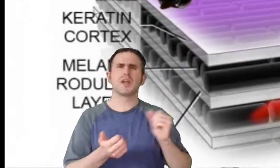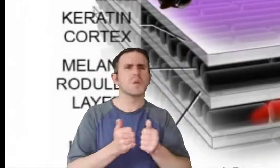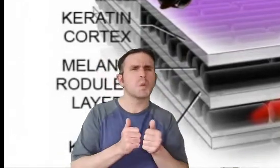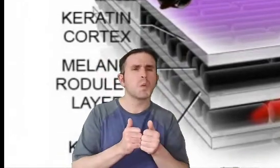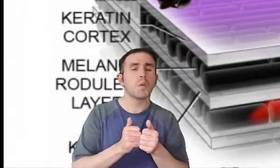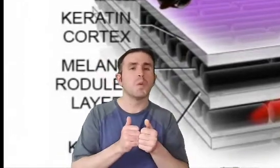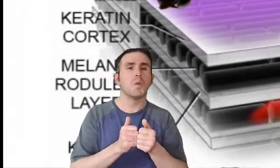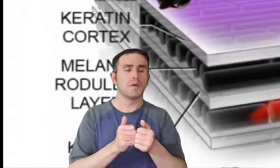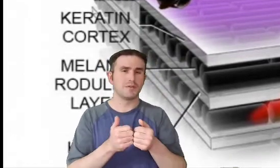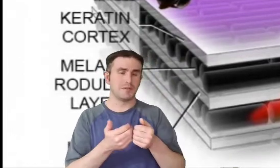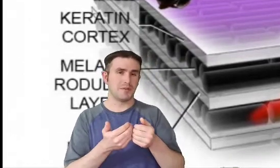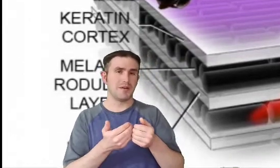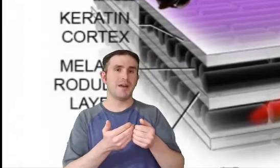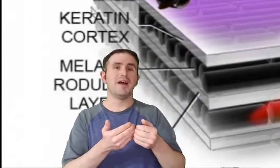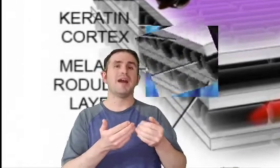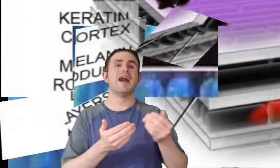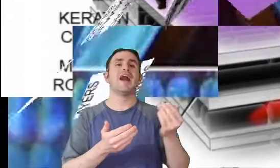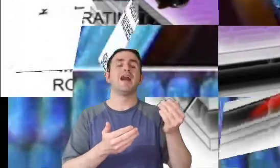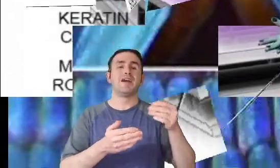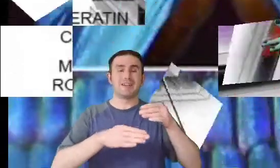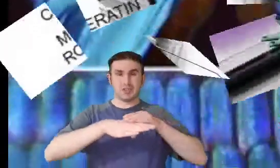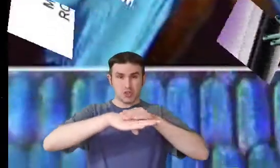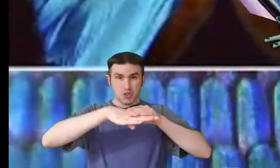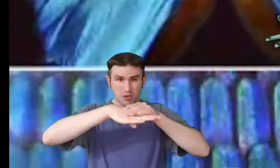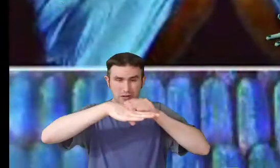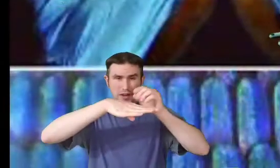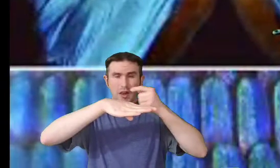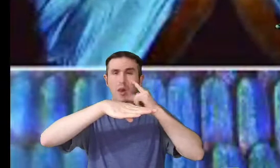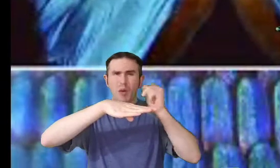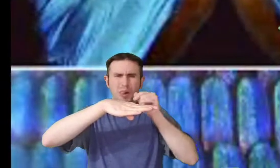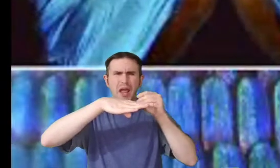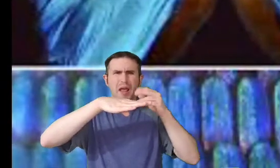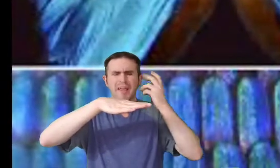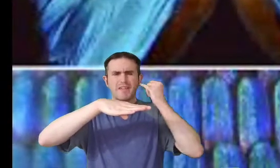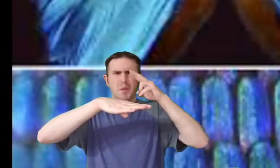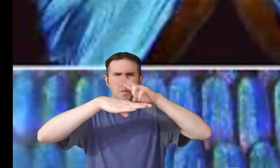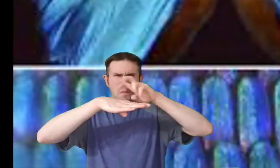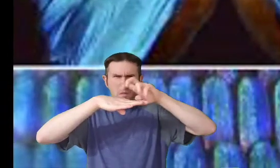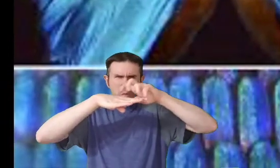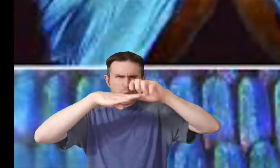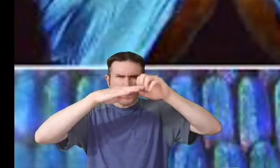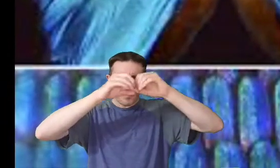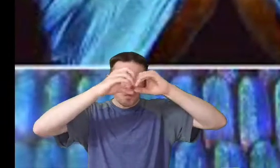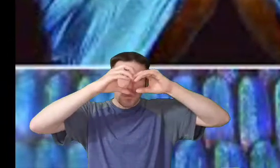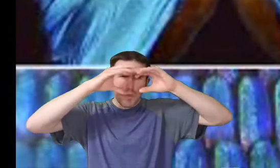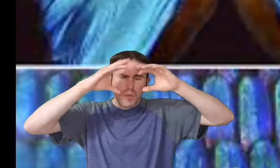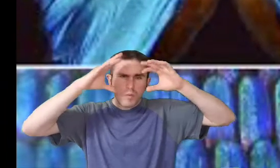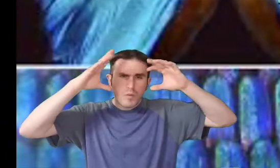in most cases, it has to do with the structure on the surface! Actually, if you were to zoom in,